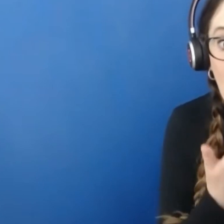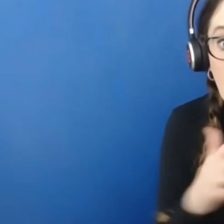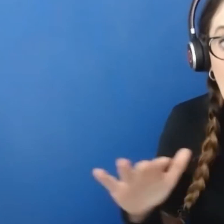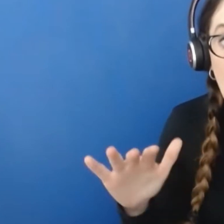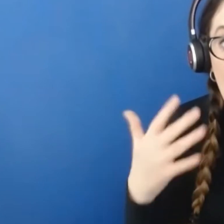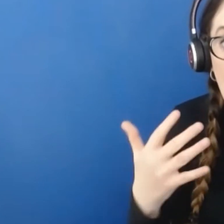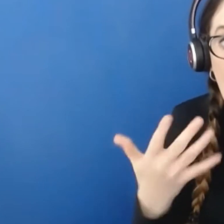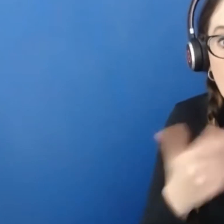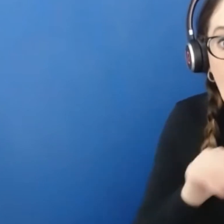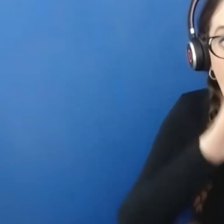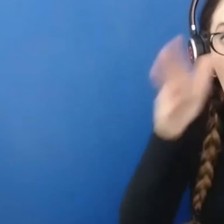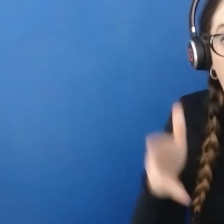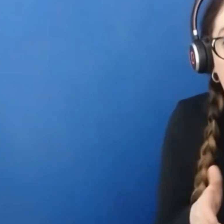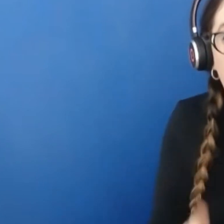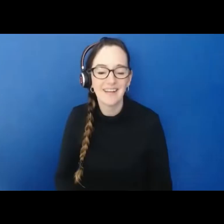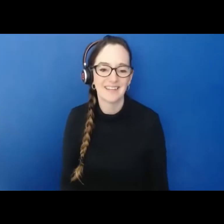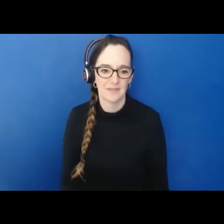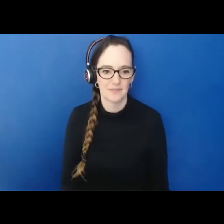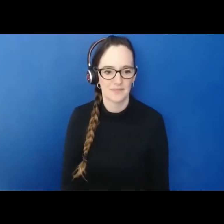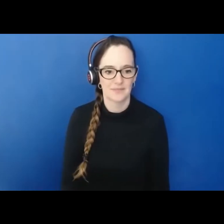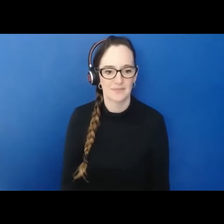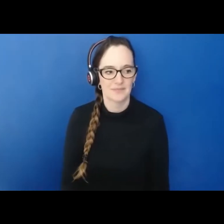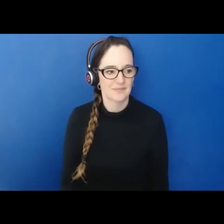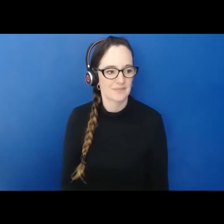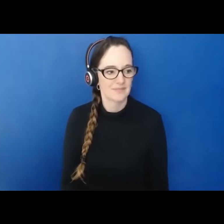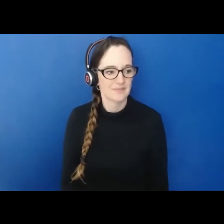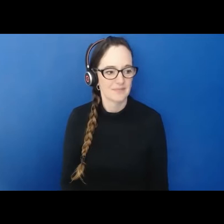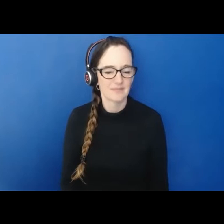as well. Jes, I love hear you talking about the genesis